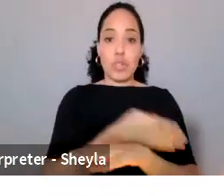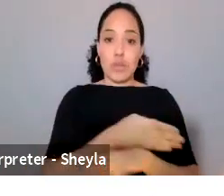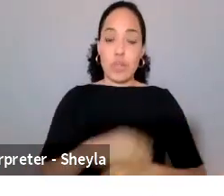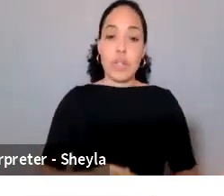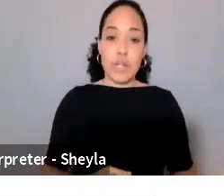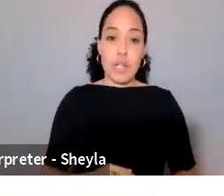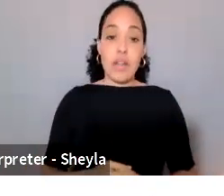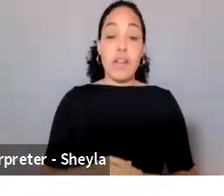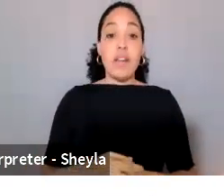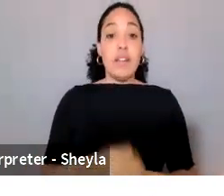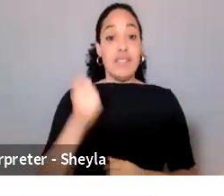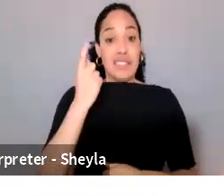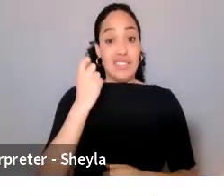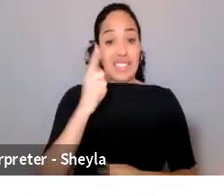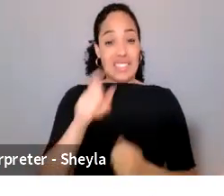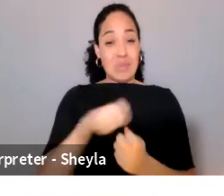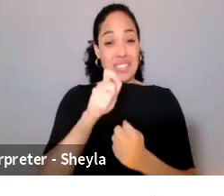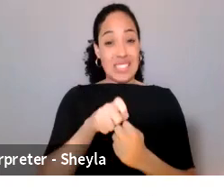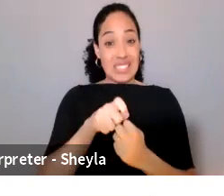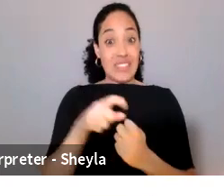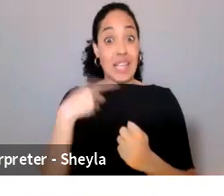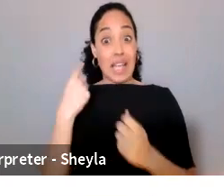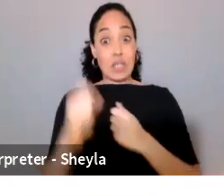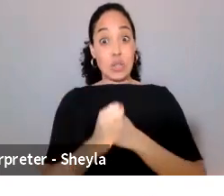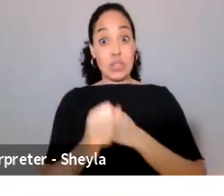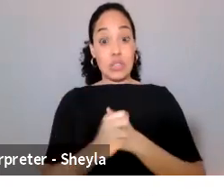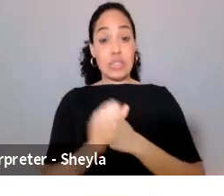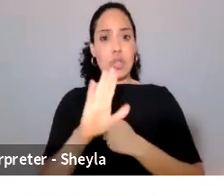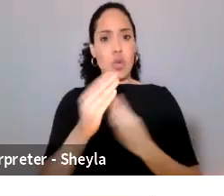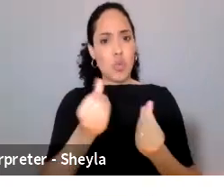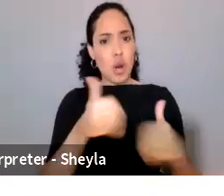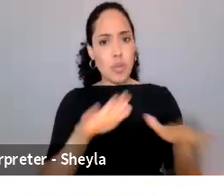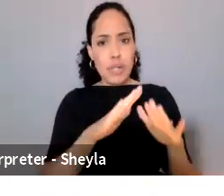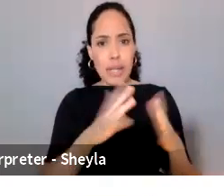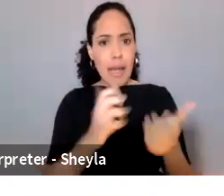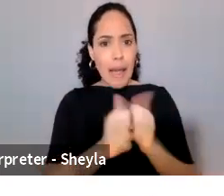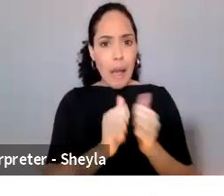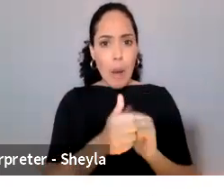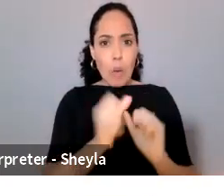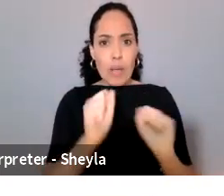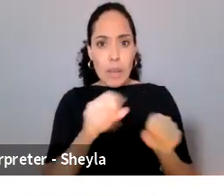hazards and how your property may be vulnerable in this case the fires as mentioned by Reagan